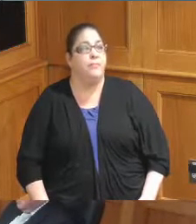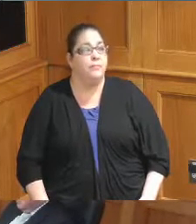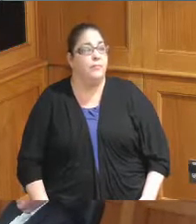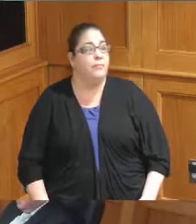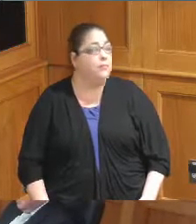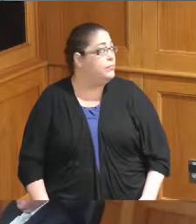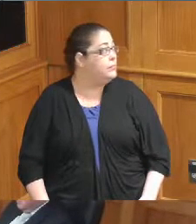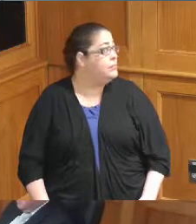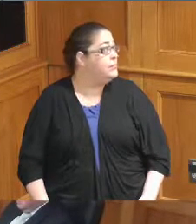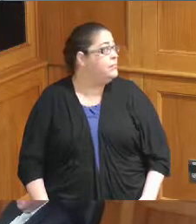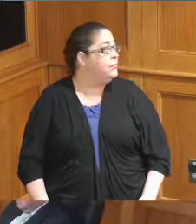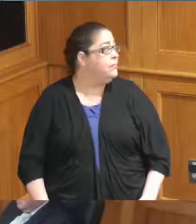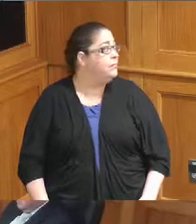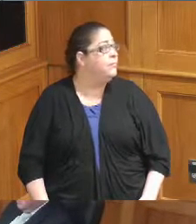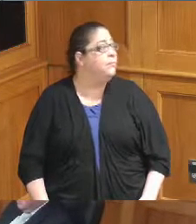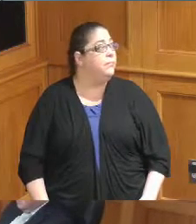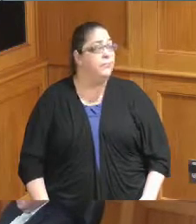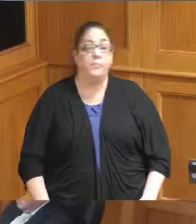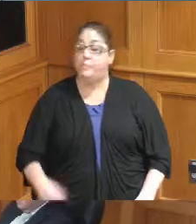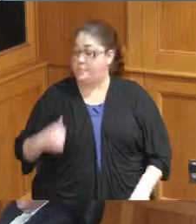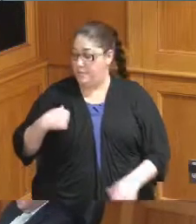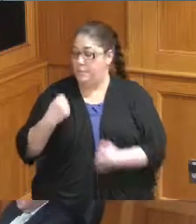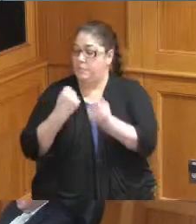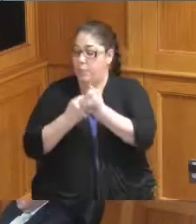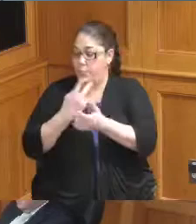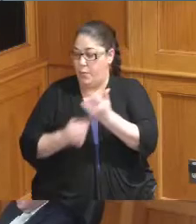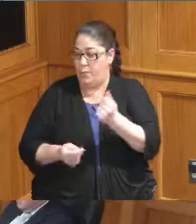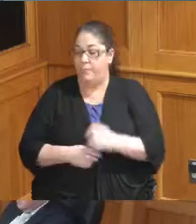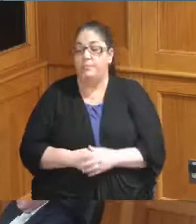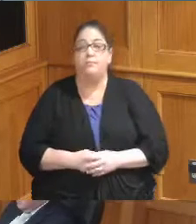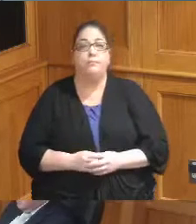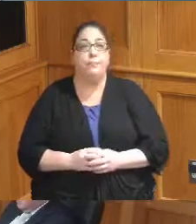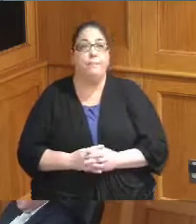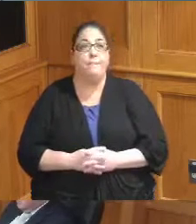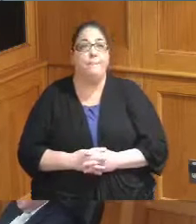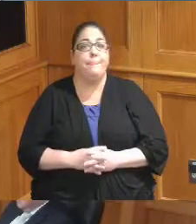but I support both of them okay all right so I'll make a motion